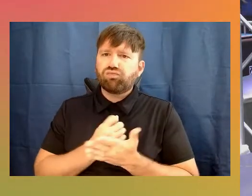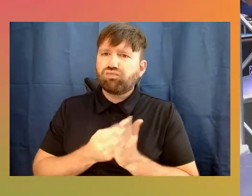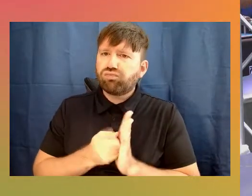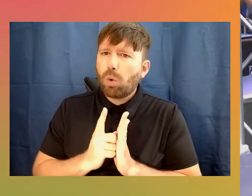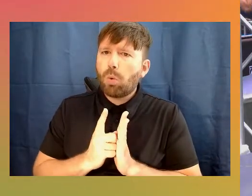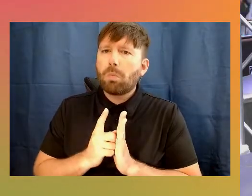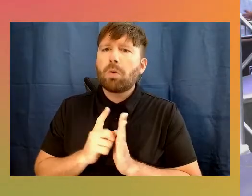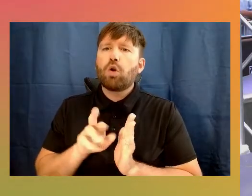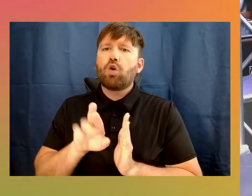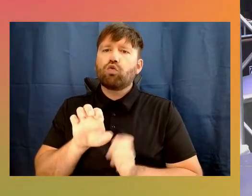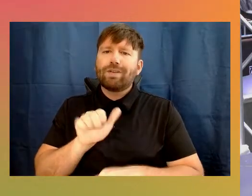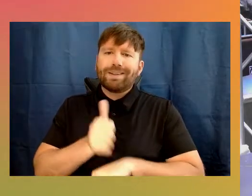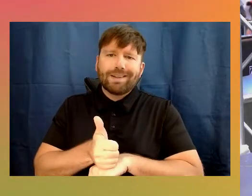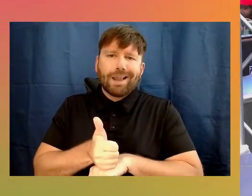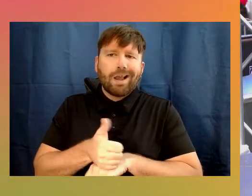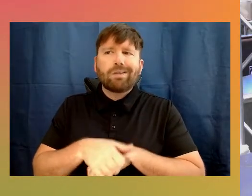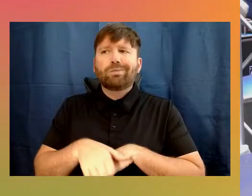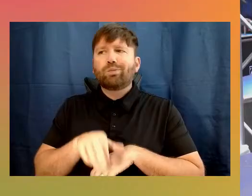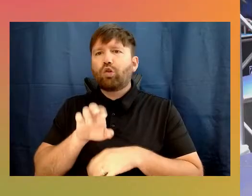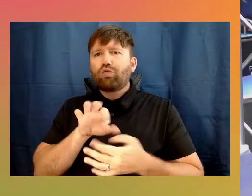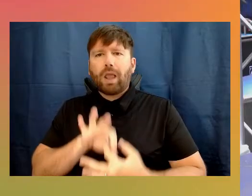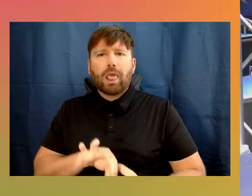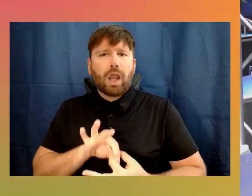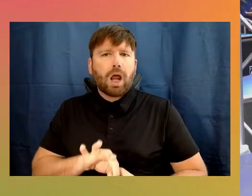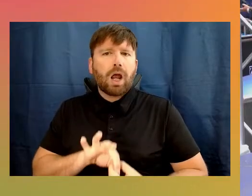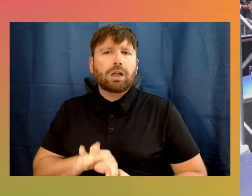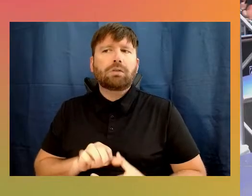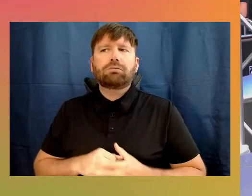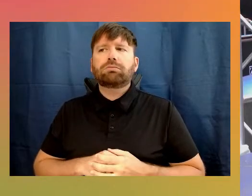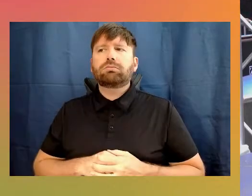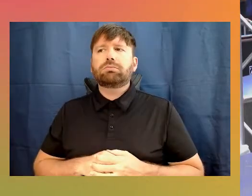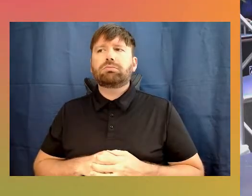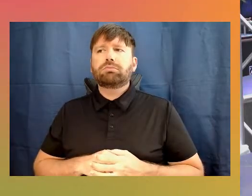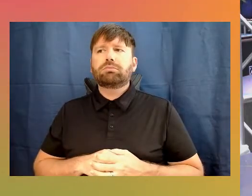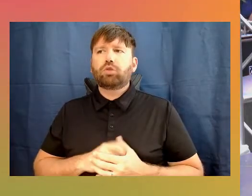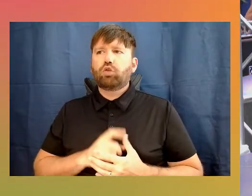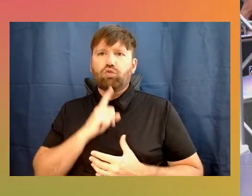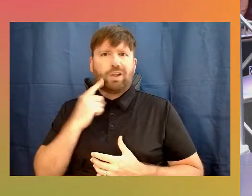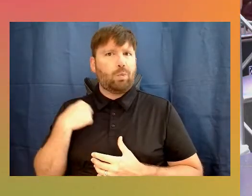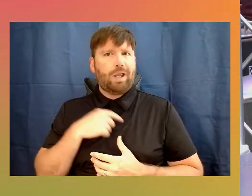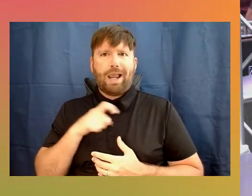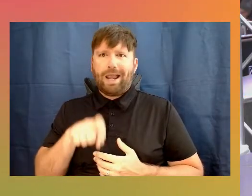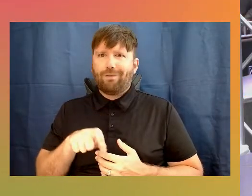IT IS REALLY SUCH A GIFT. TAKING THE MOMENT TO RESET AND